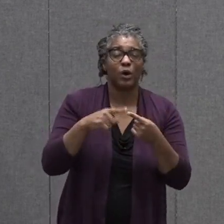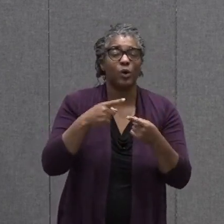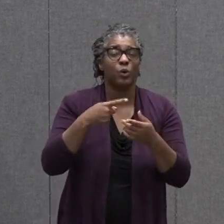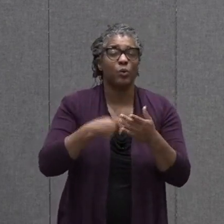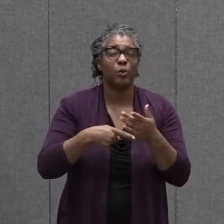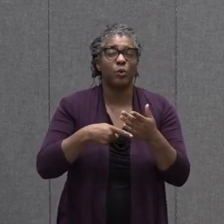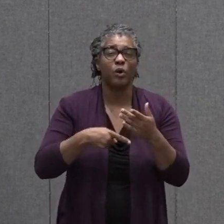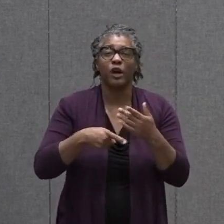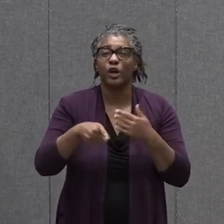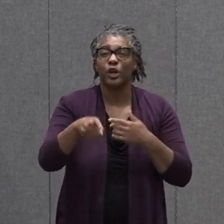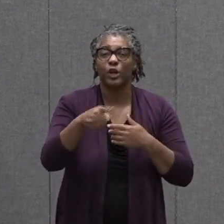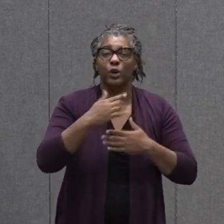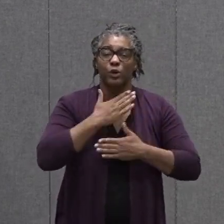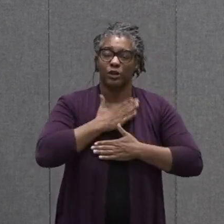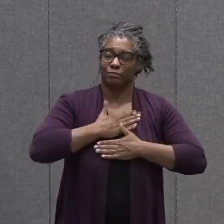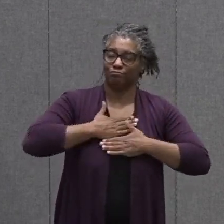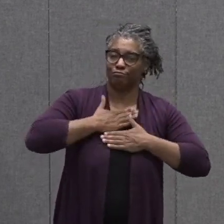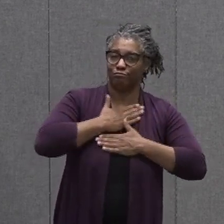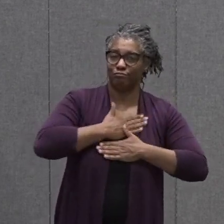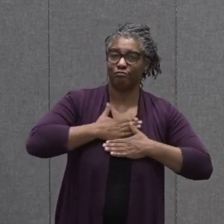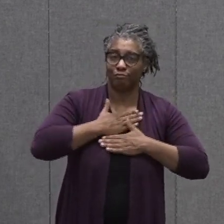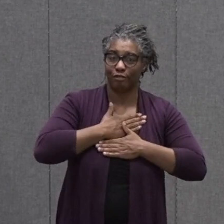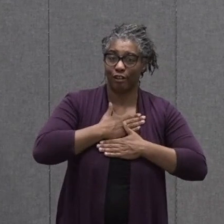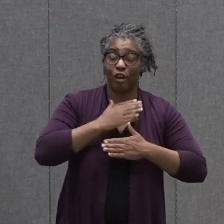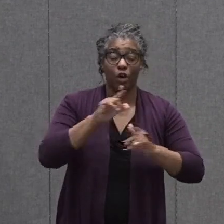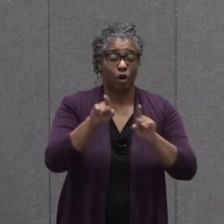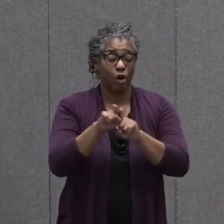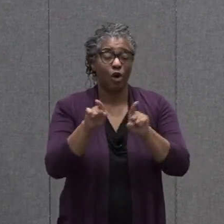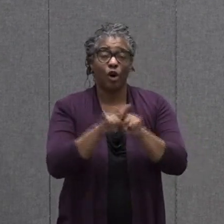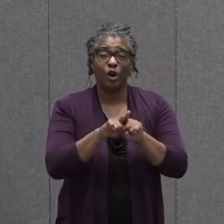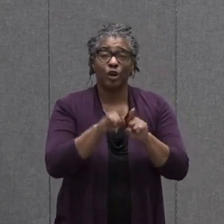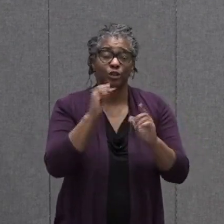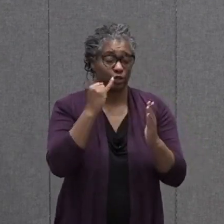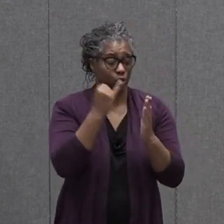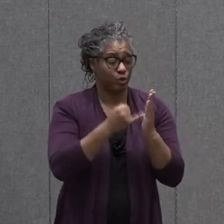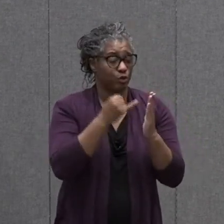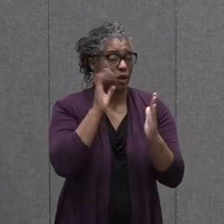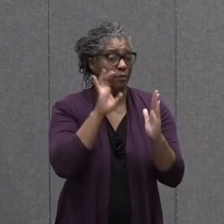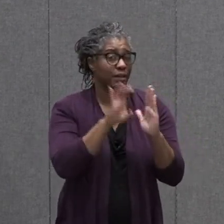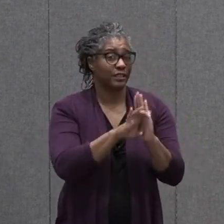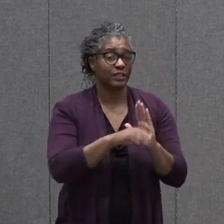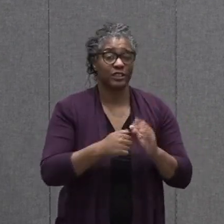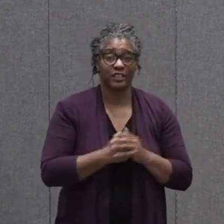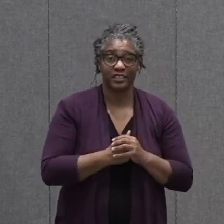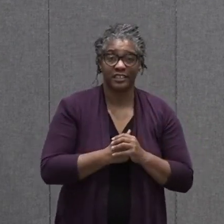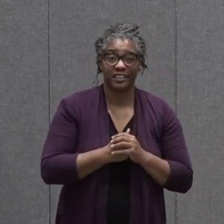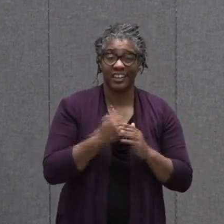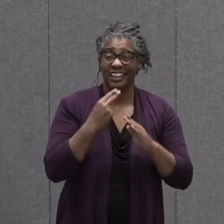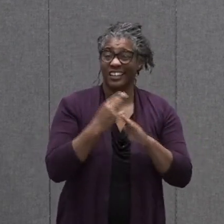and draw a picture about it as well. You can use as many colors as you want,